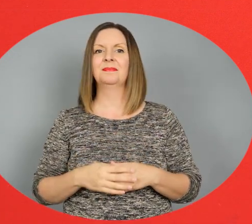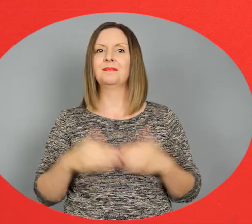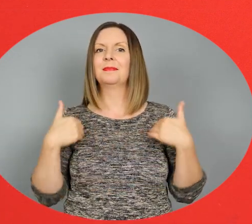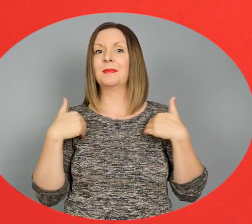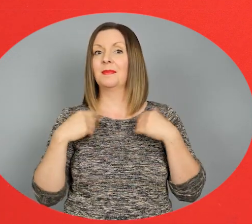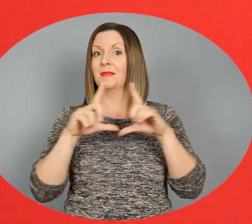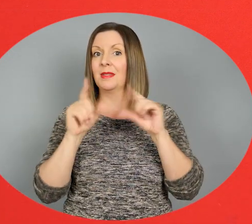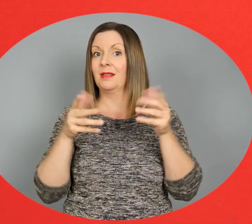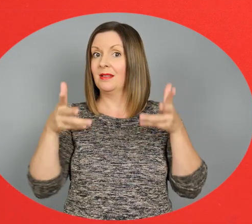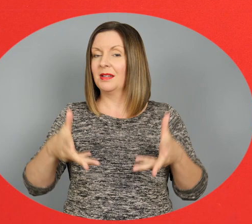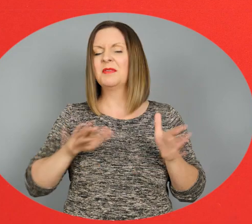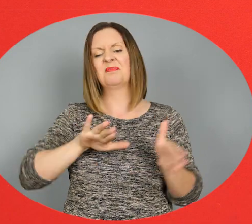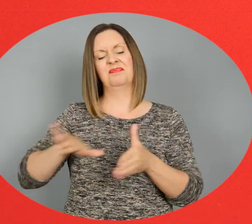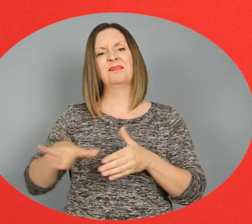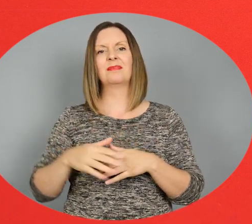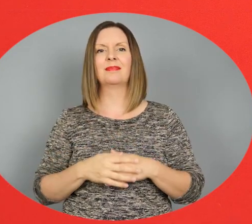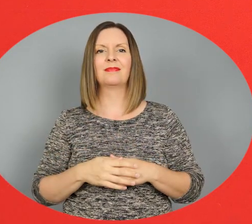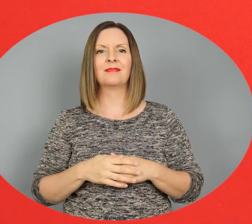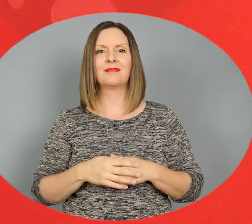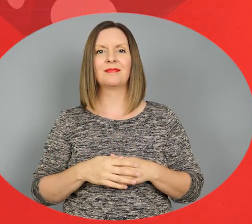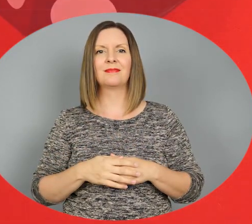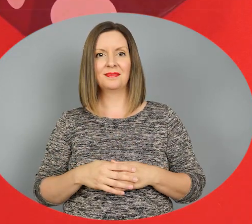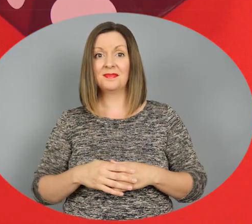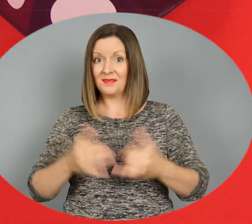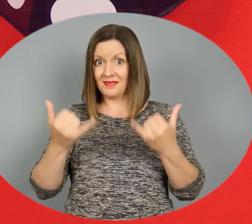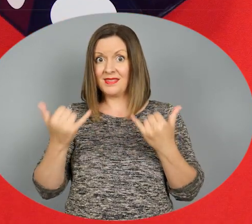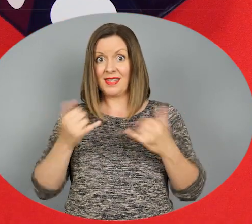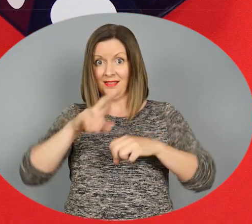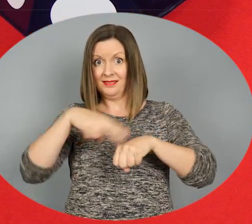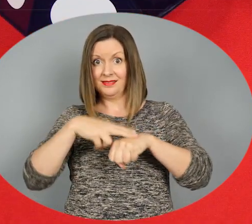The rest of the animal cards you can then just return to the box. Next we have the natural